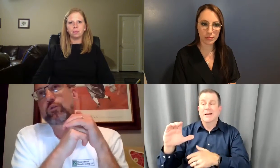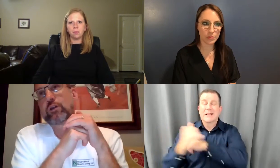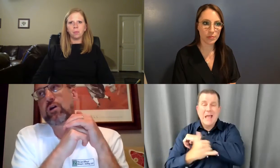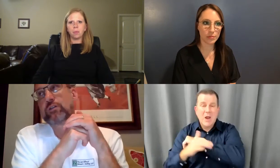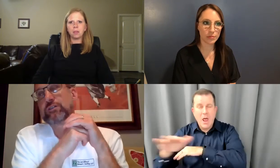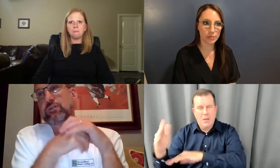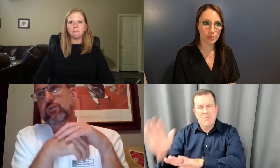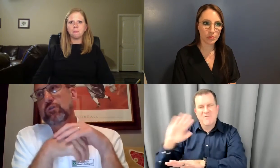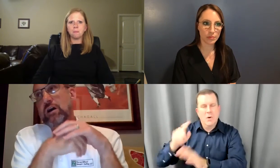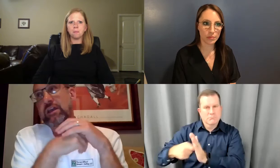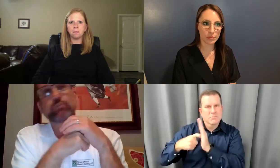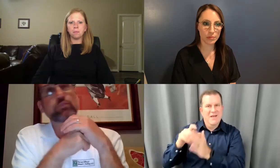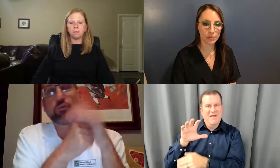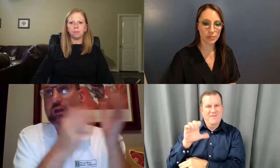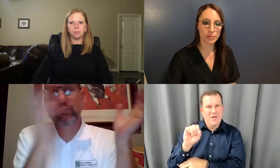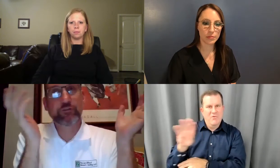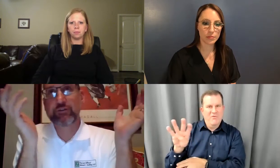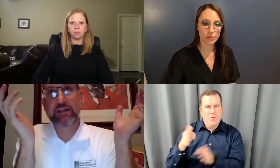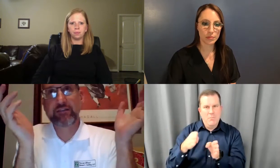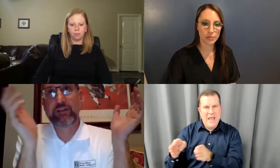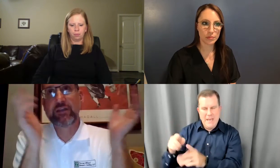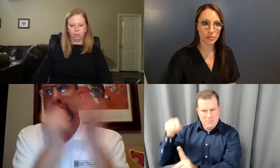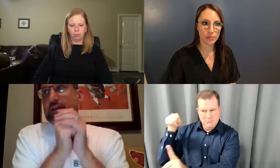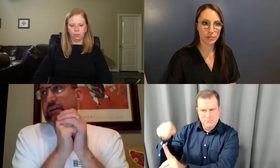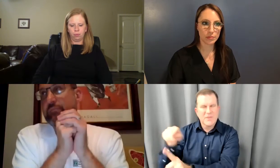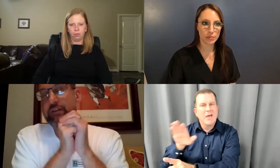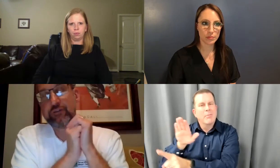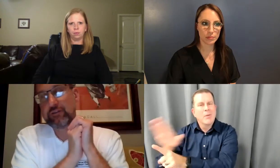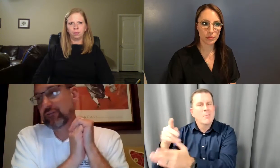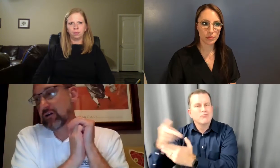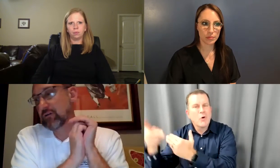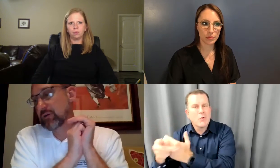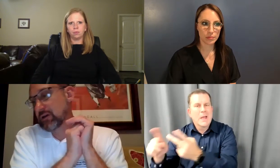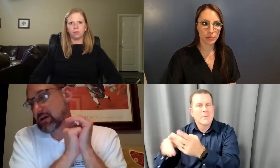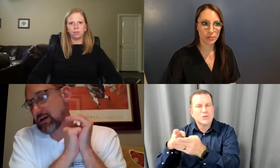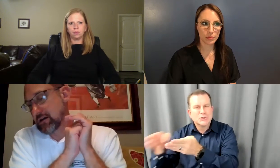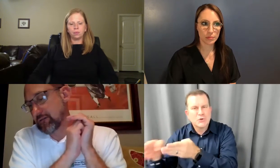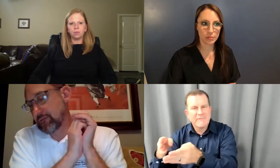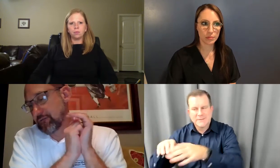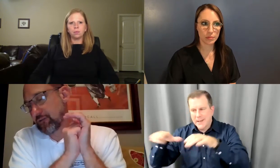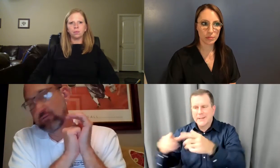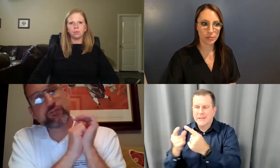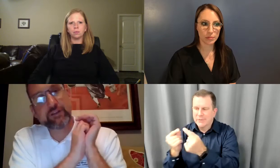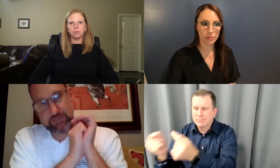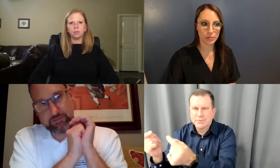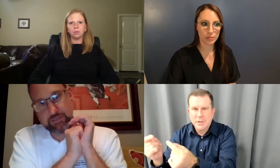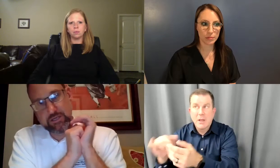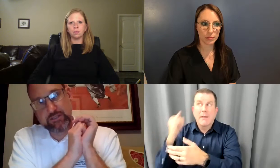with regard to any program service or activity that benefited from federal funding.